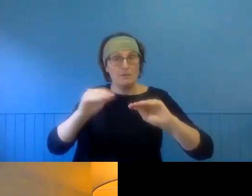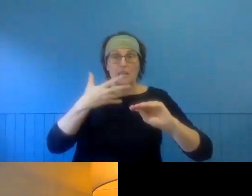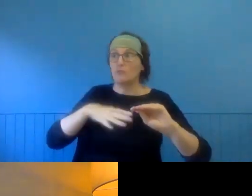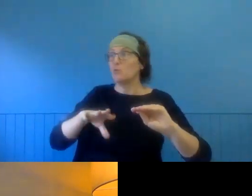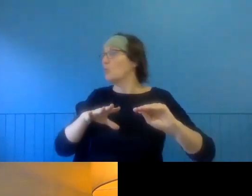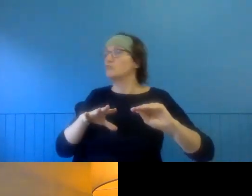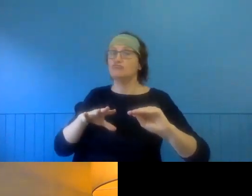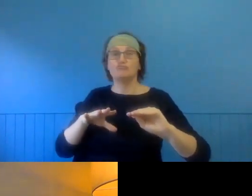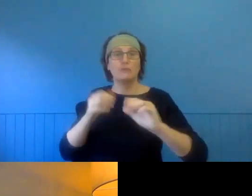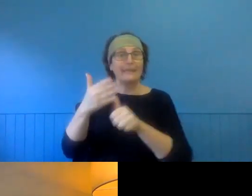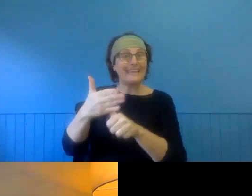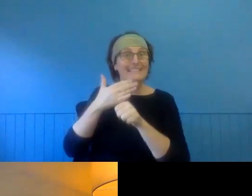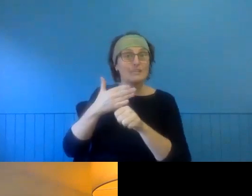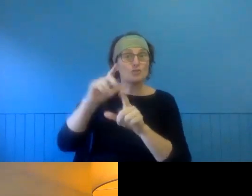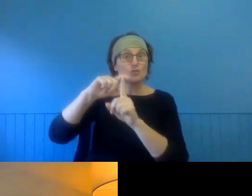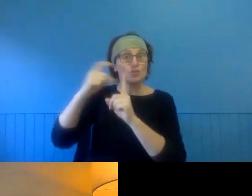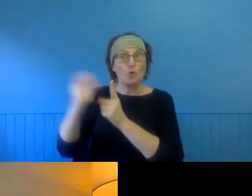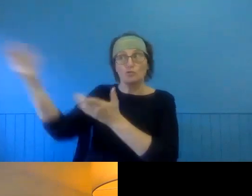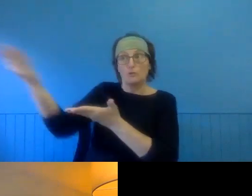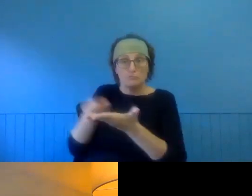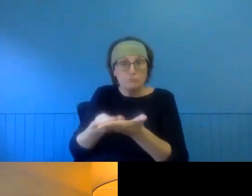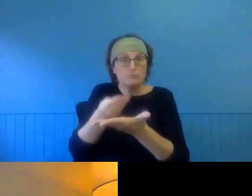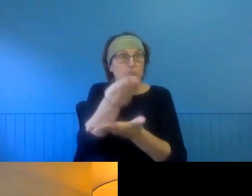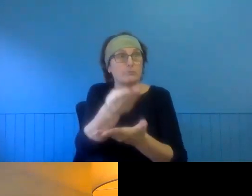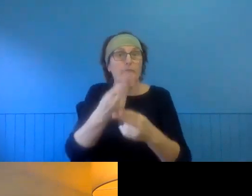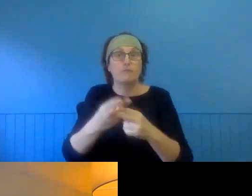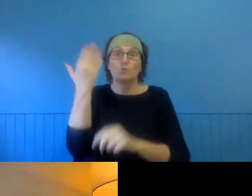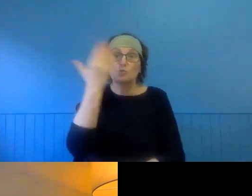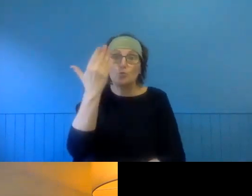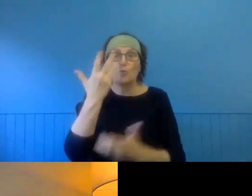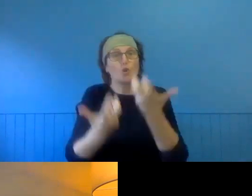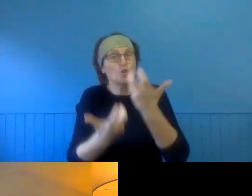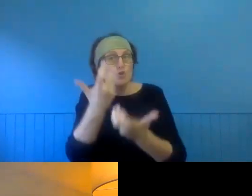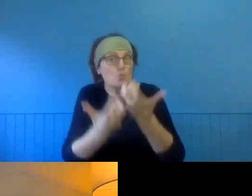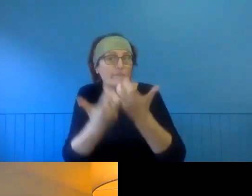Indigenous culture in the schools, or the universities, any course,